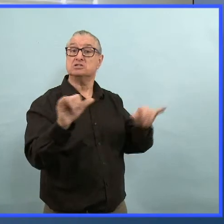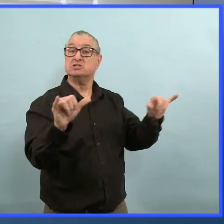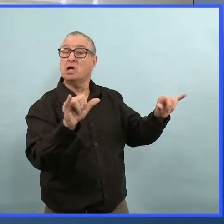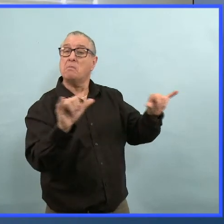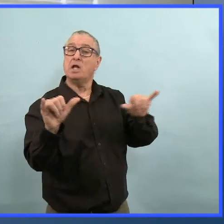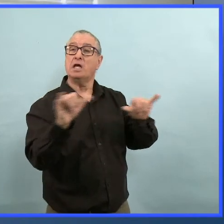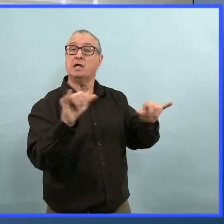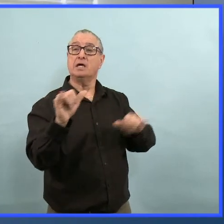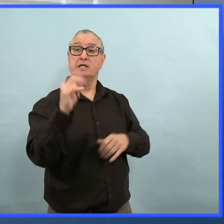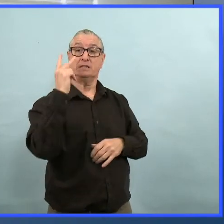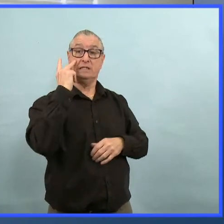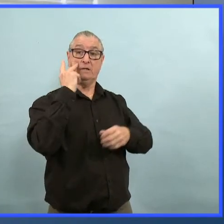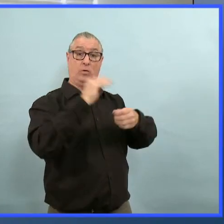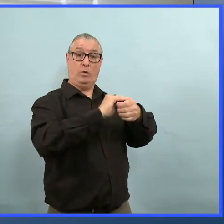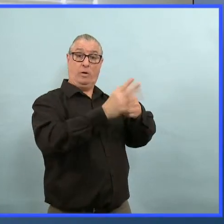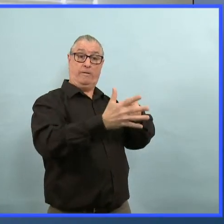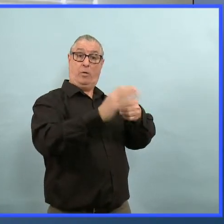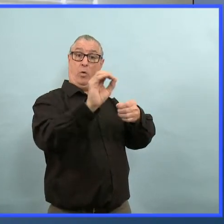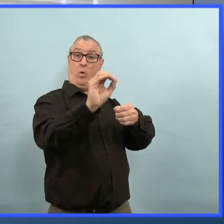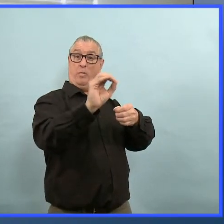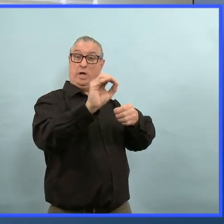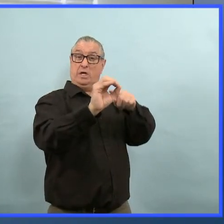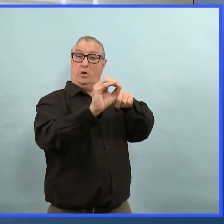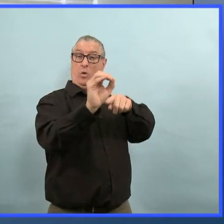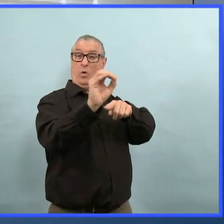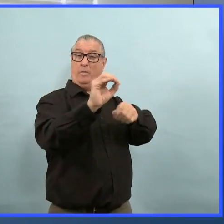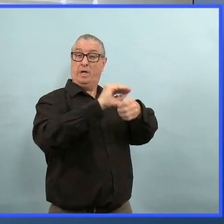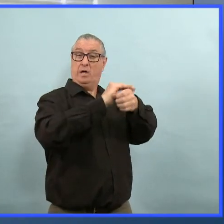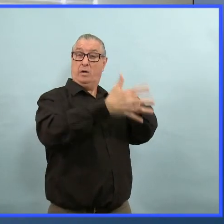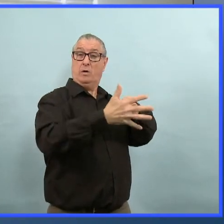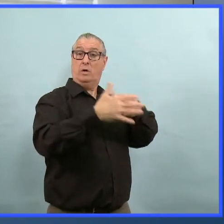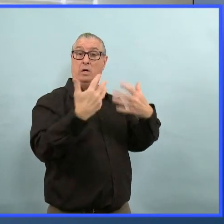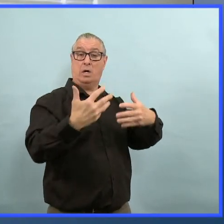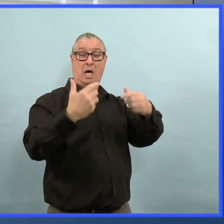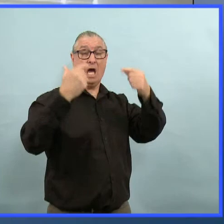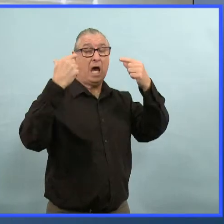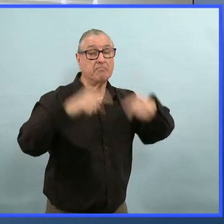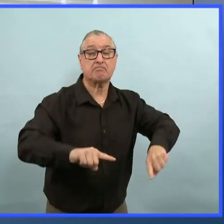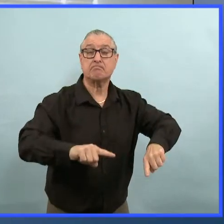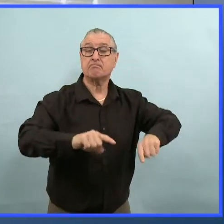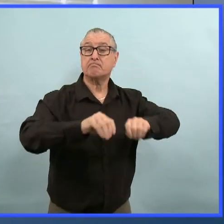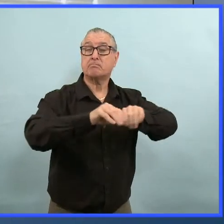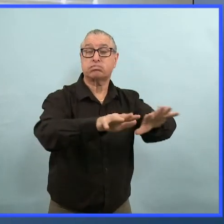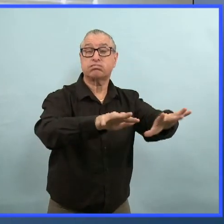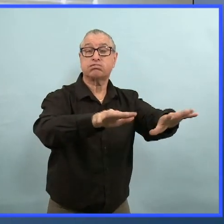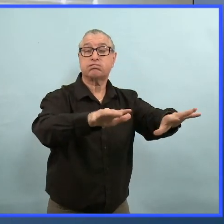know that a significant proportion of manitobans are protected through vaccine many of them now